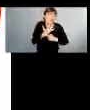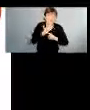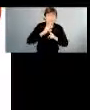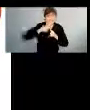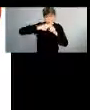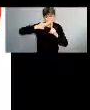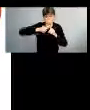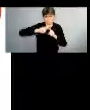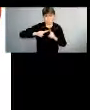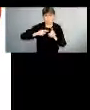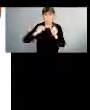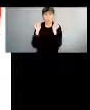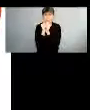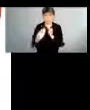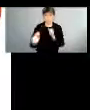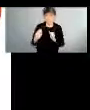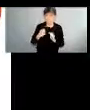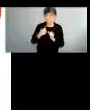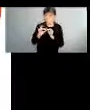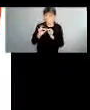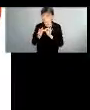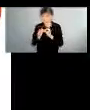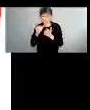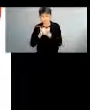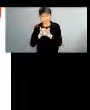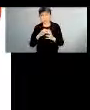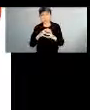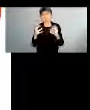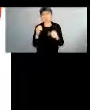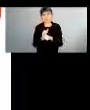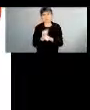to understand. This may be an area where you’re speaking